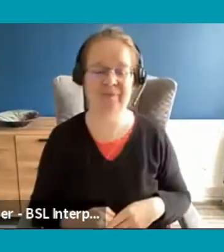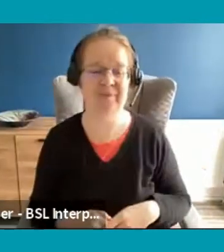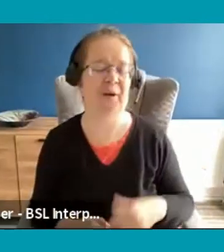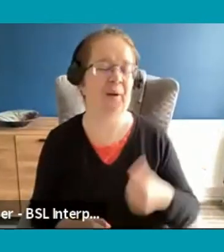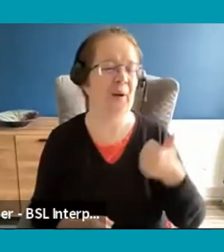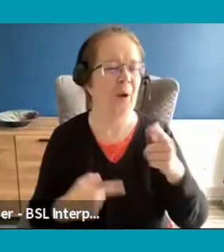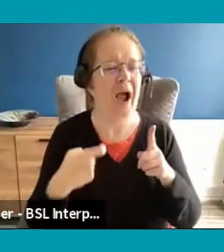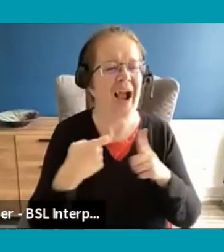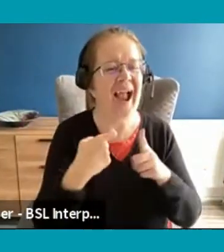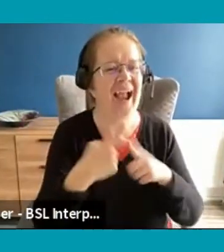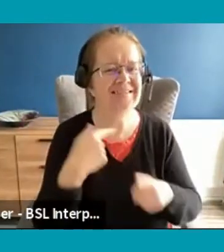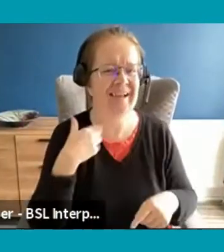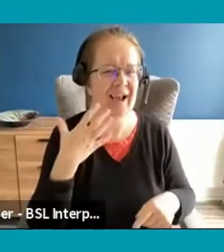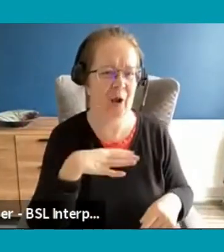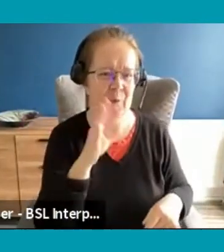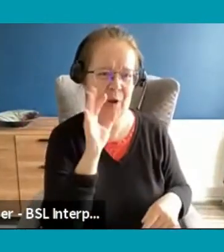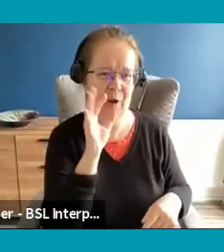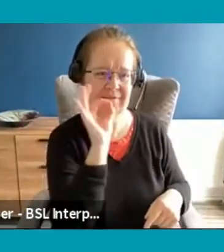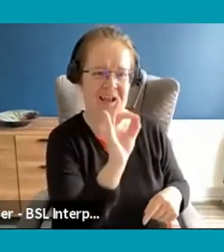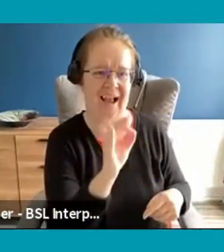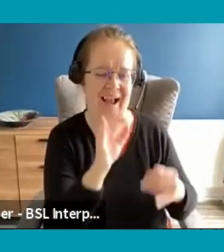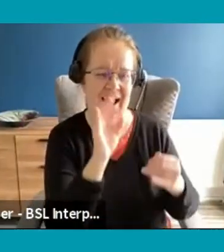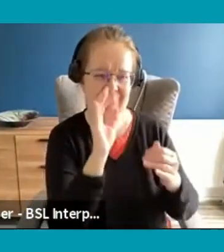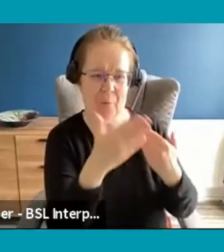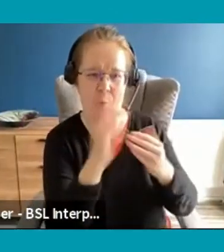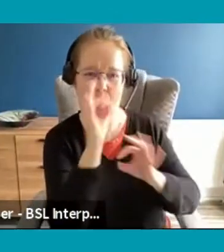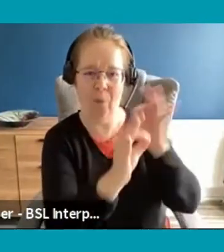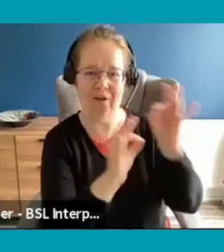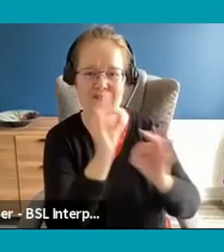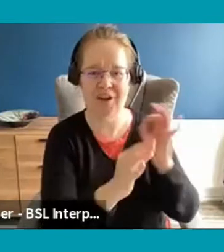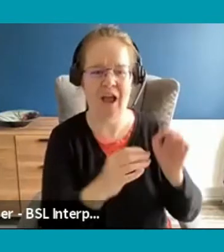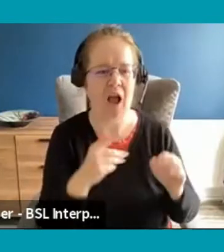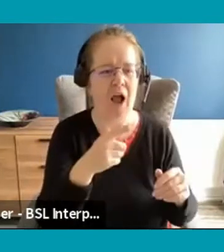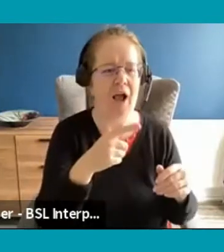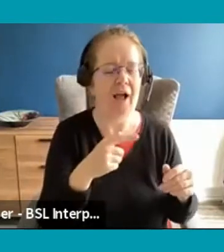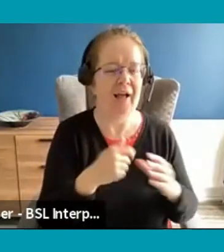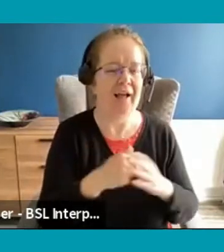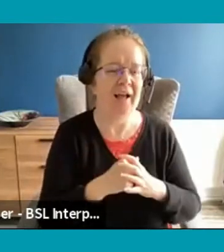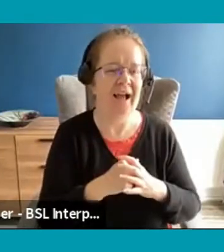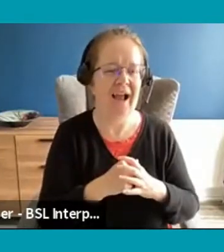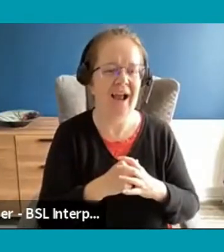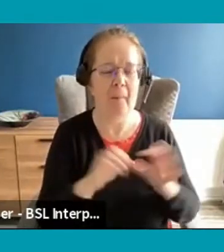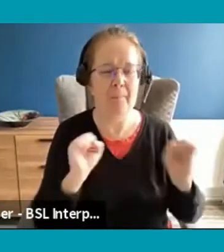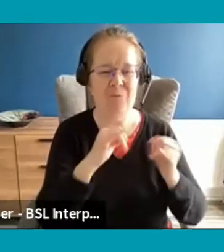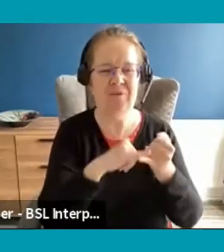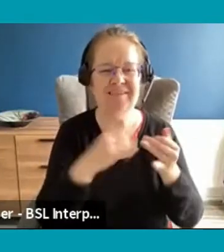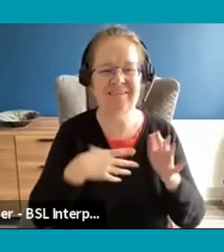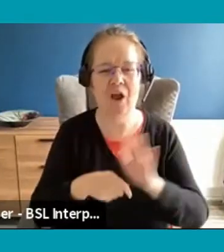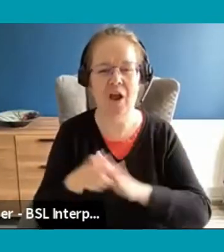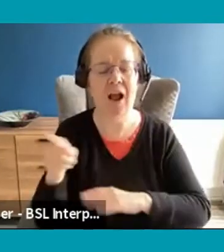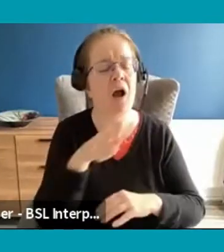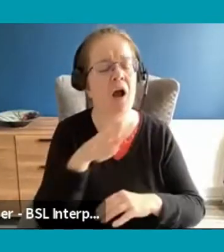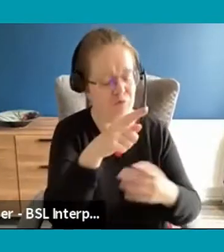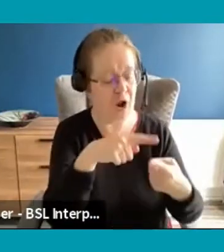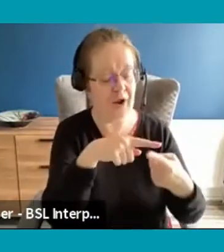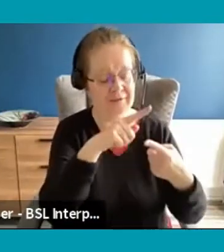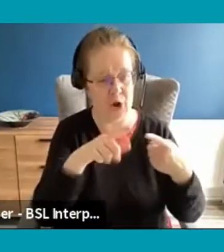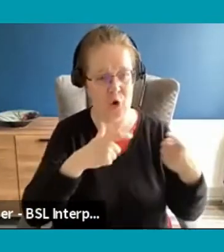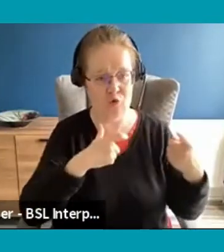Kate, but I'm not gonna let you go before I move on to Steve. OK, so you have all of these roles and opportunities, right?